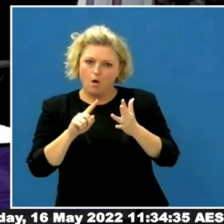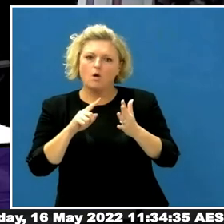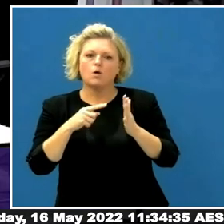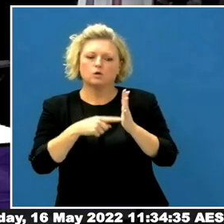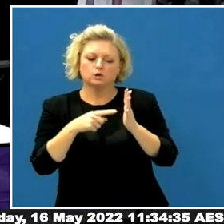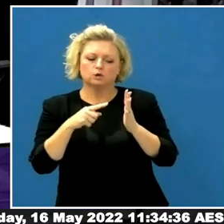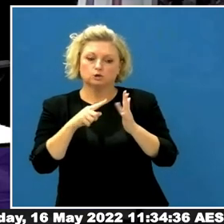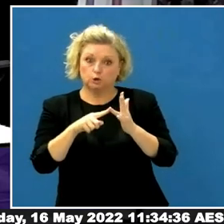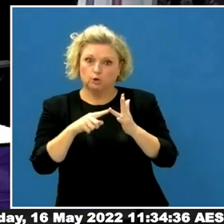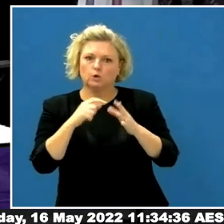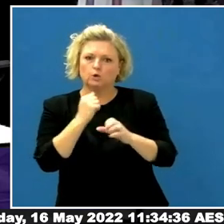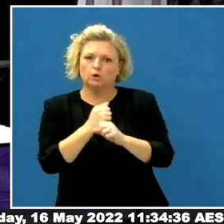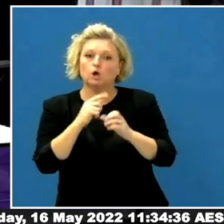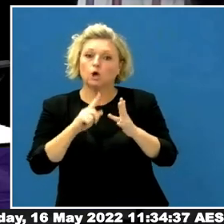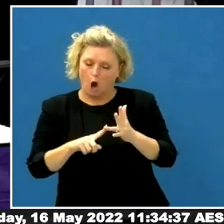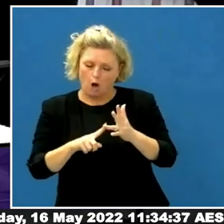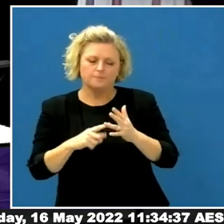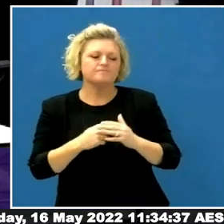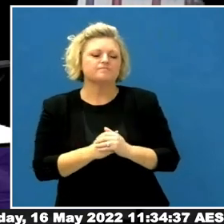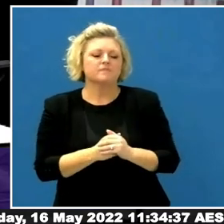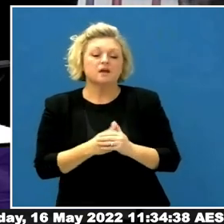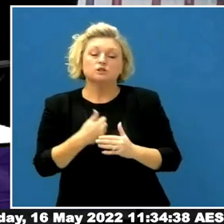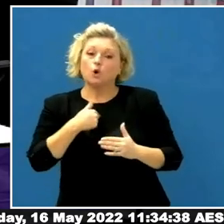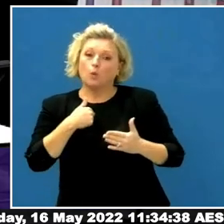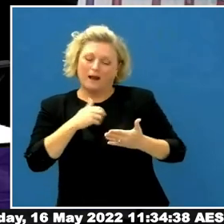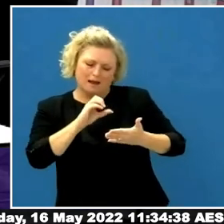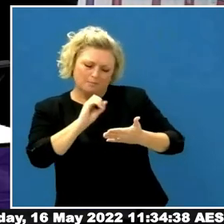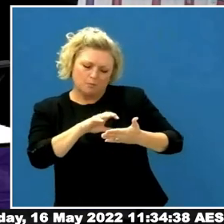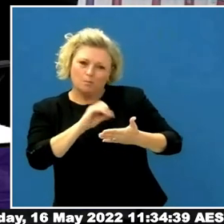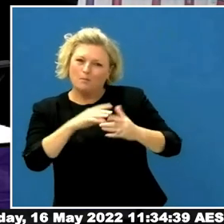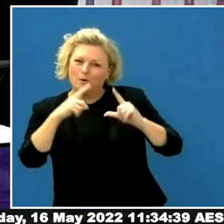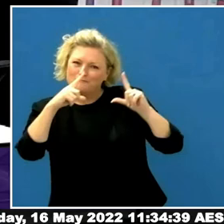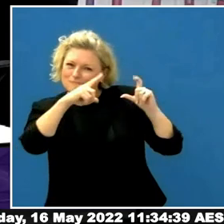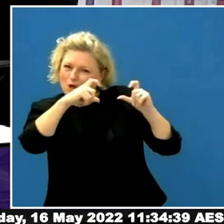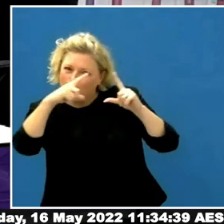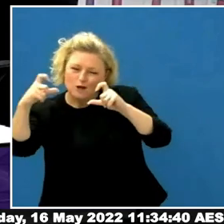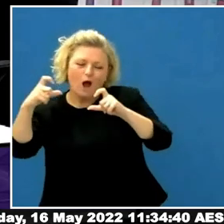or use their photos, and Jason can also type on it and it will speak for him.